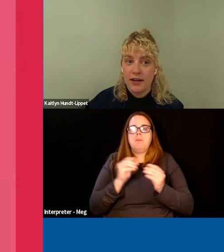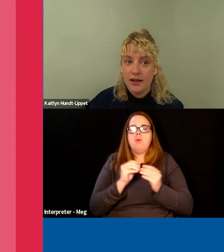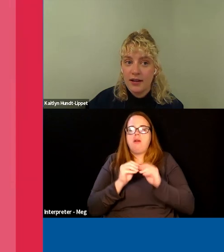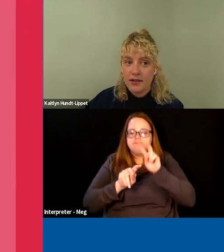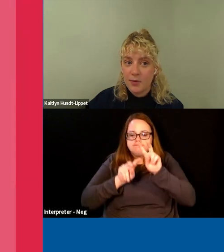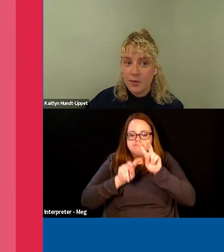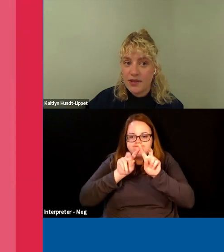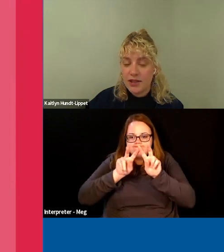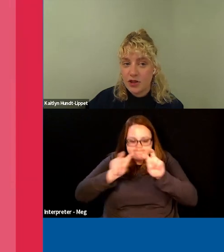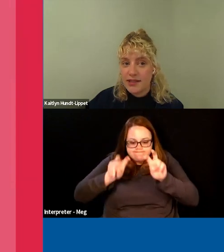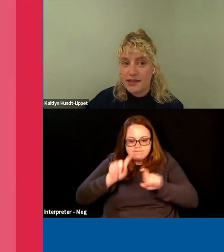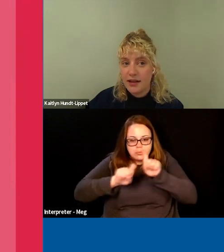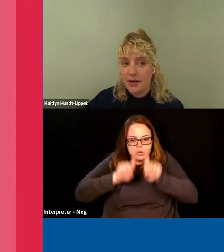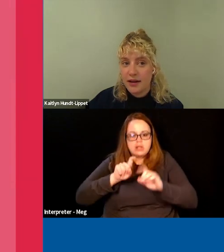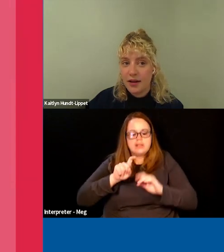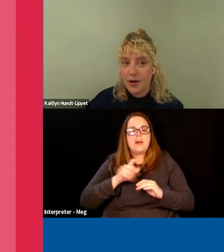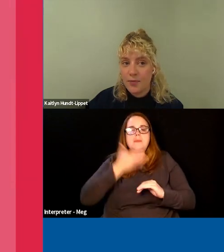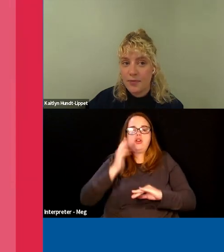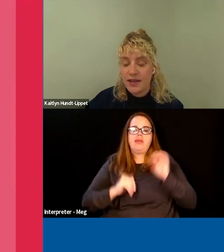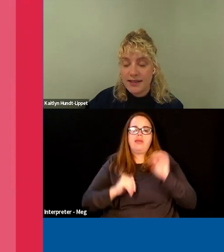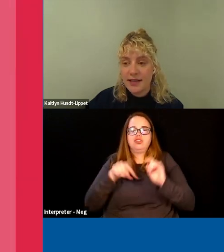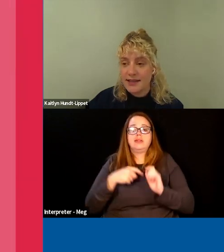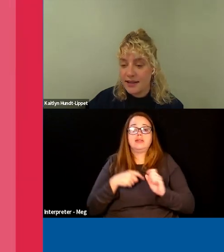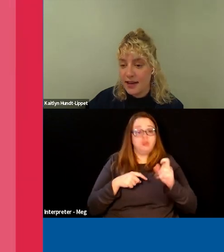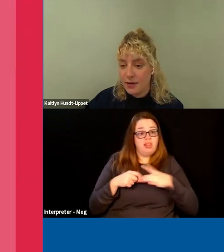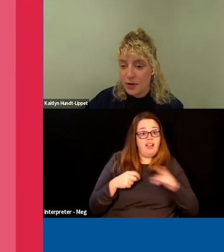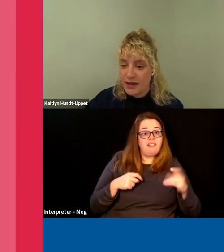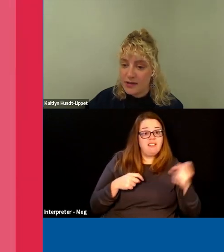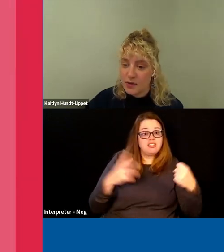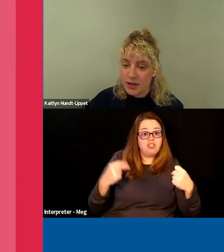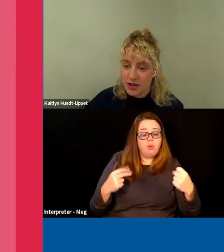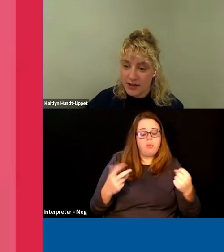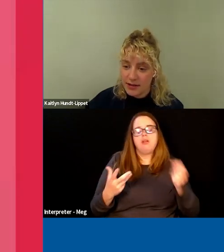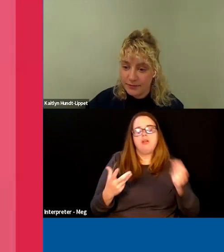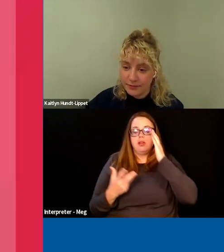get some of the most interesting insights at the end when you ask those questions.